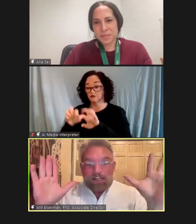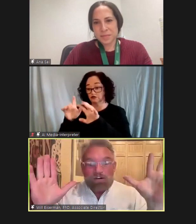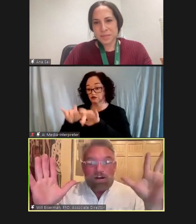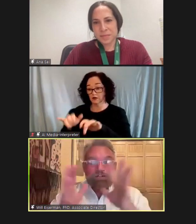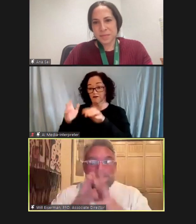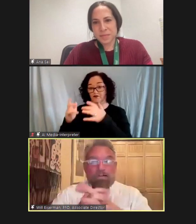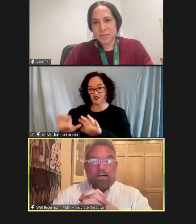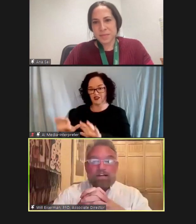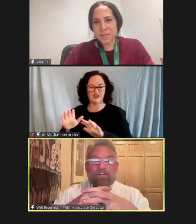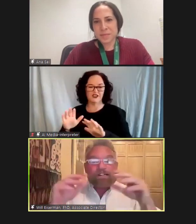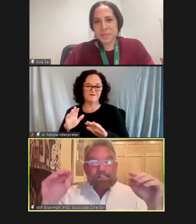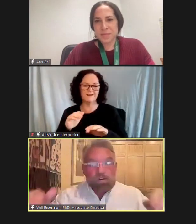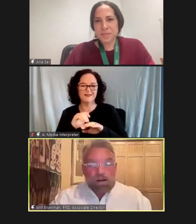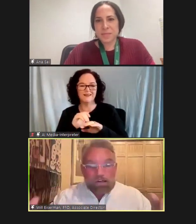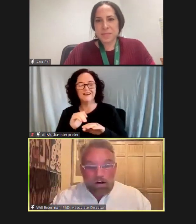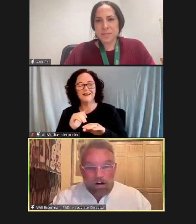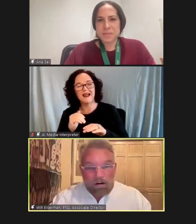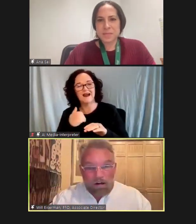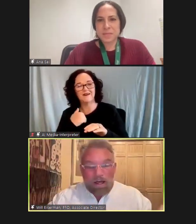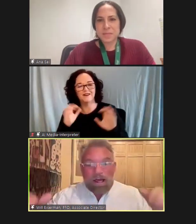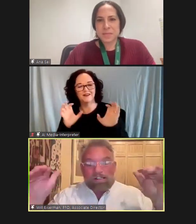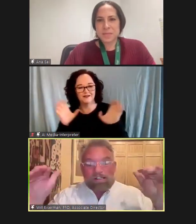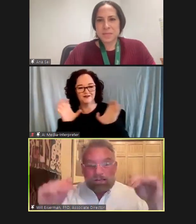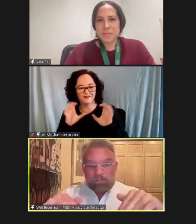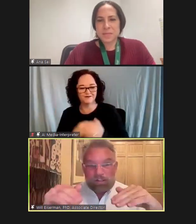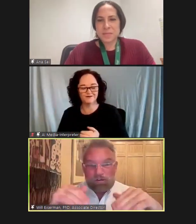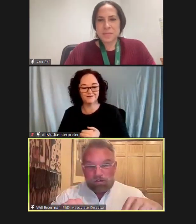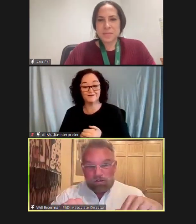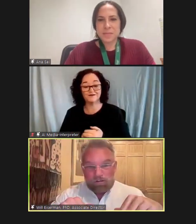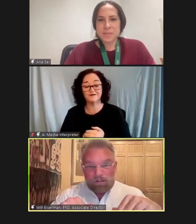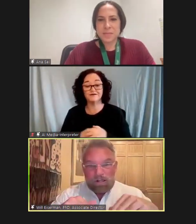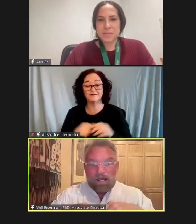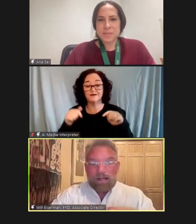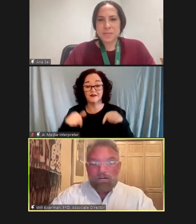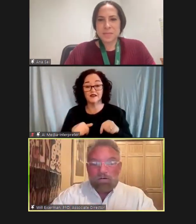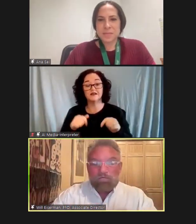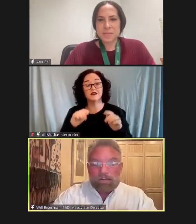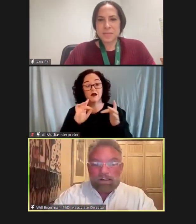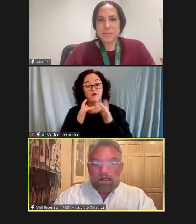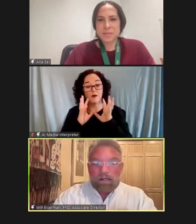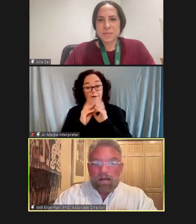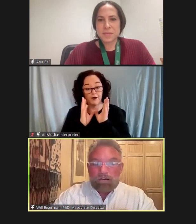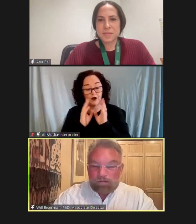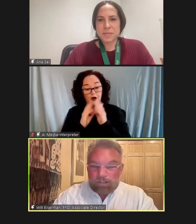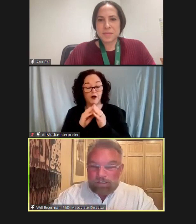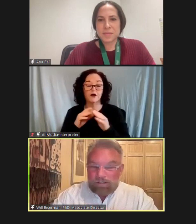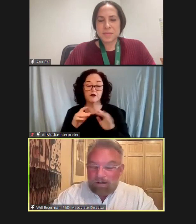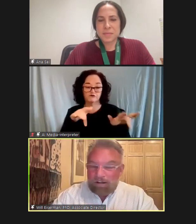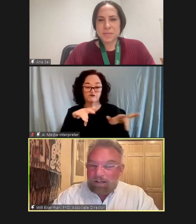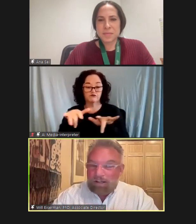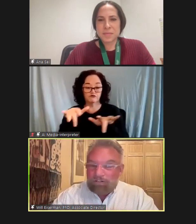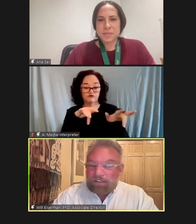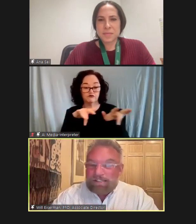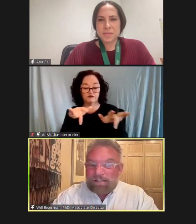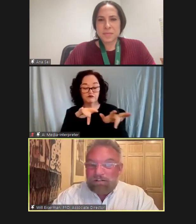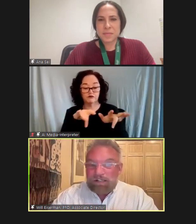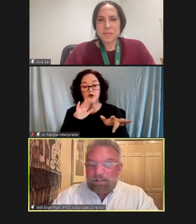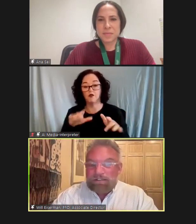everybody this webinar has been recorded